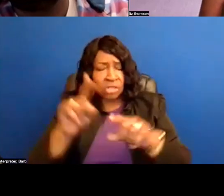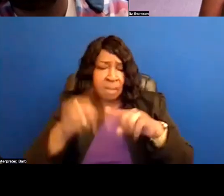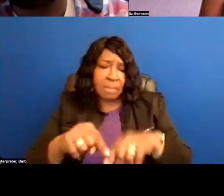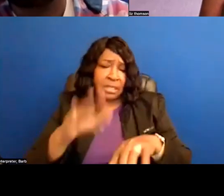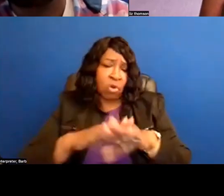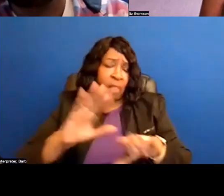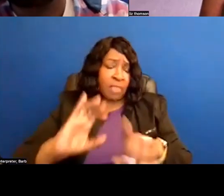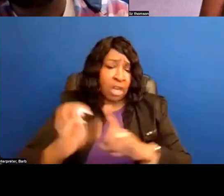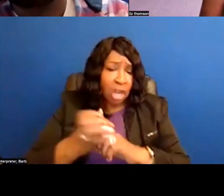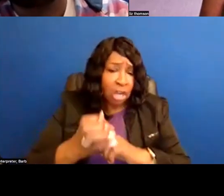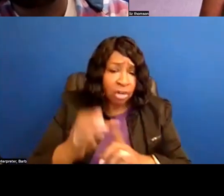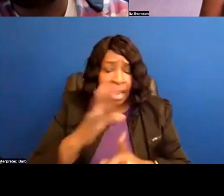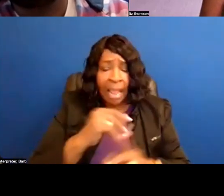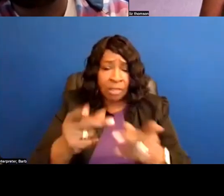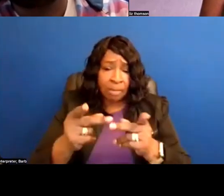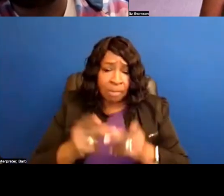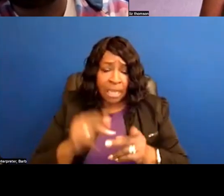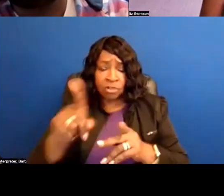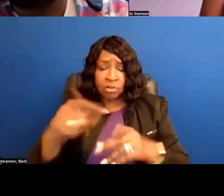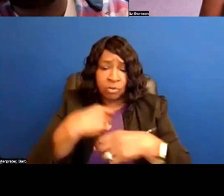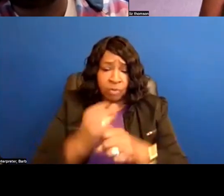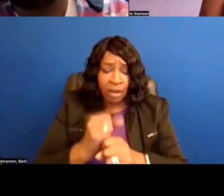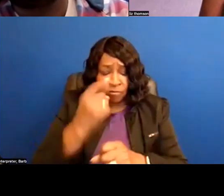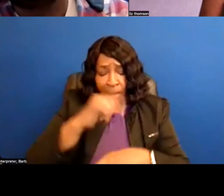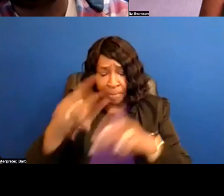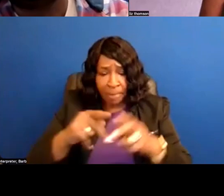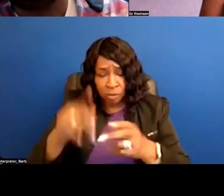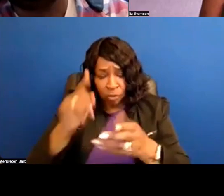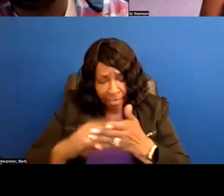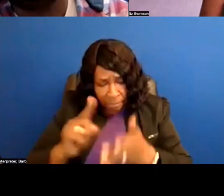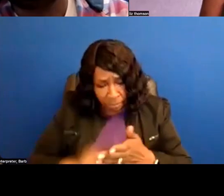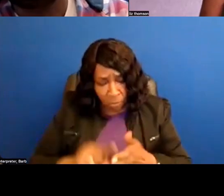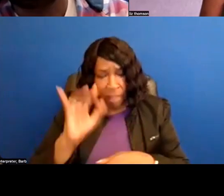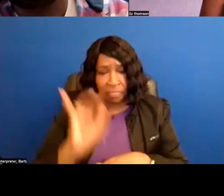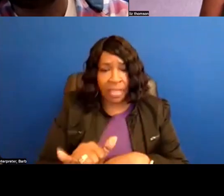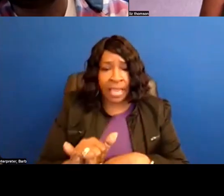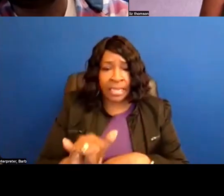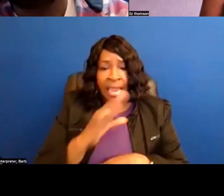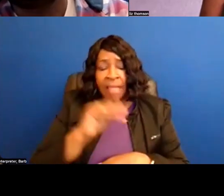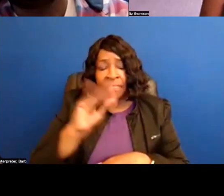that you create for people to actually explore that and that trust that exists.